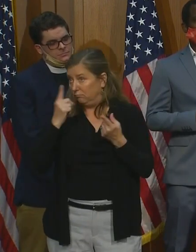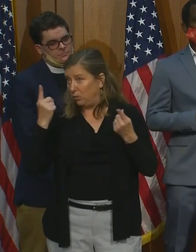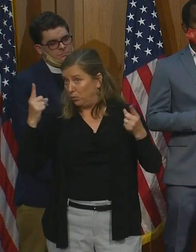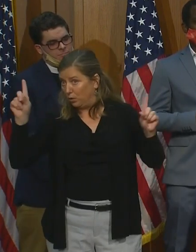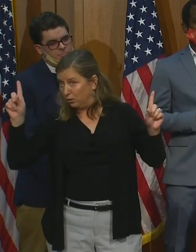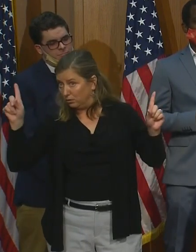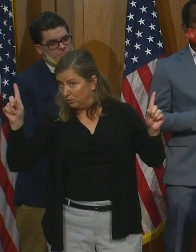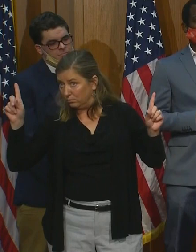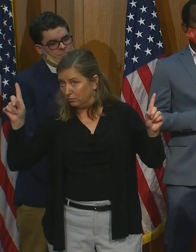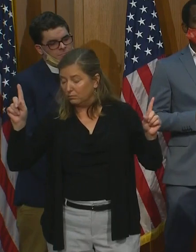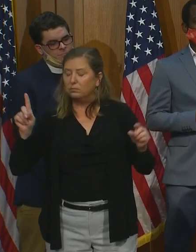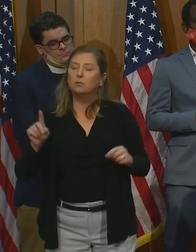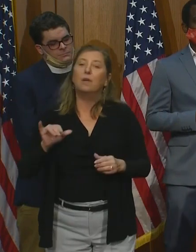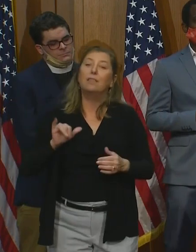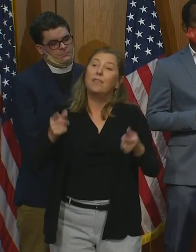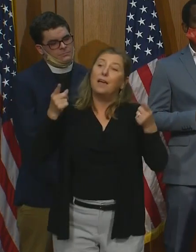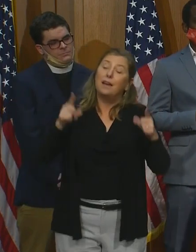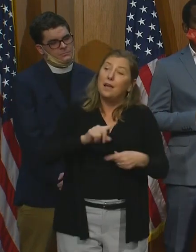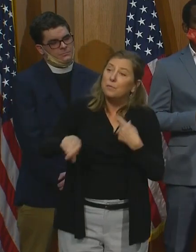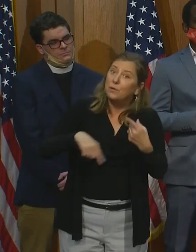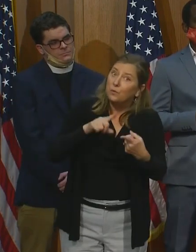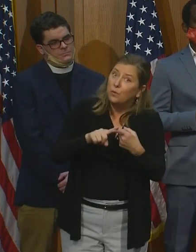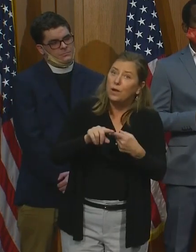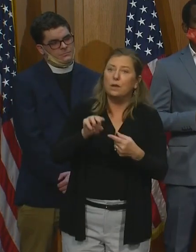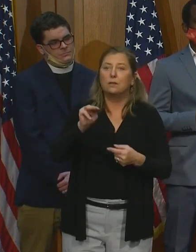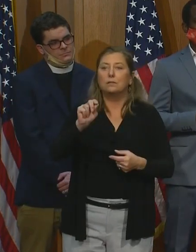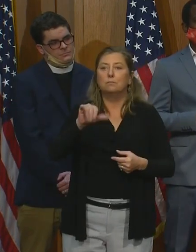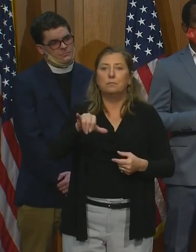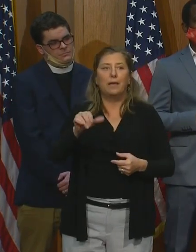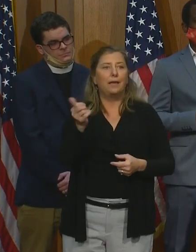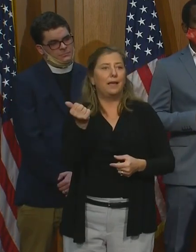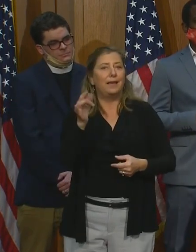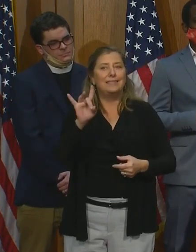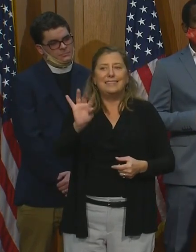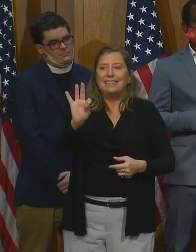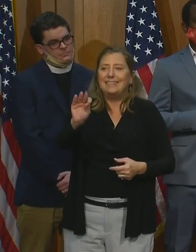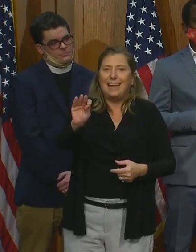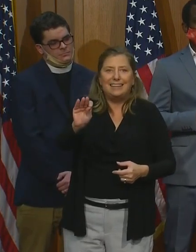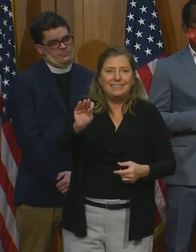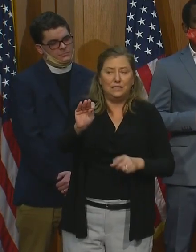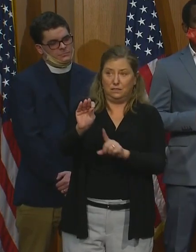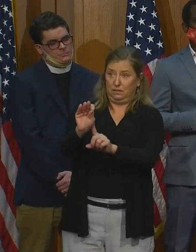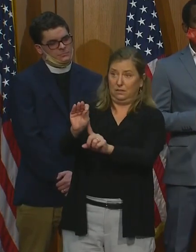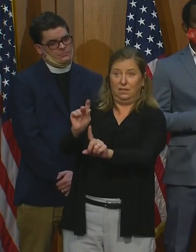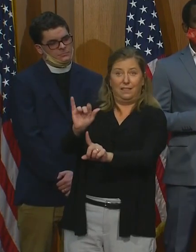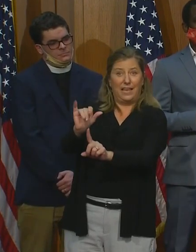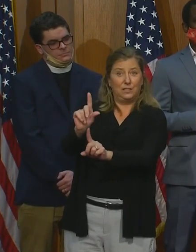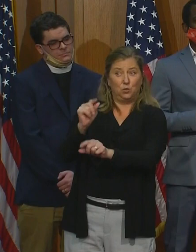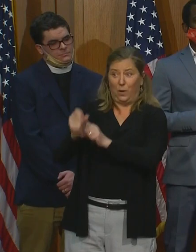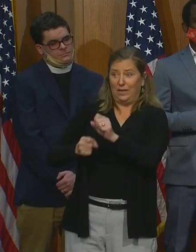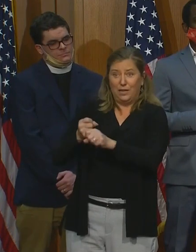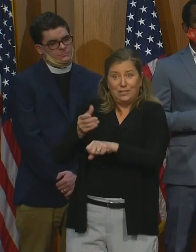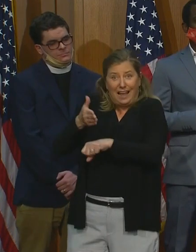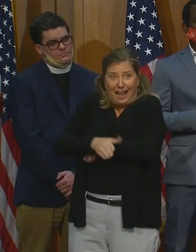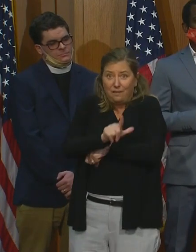AND MAKE MONEY. AND IT WORKED.